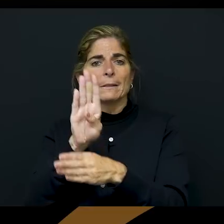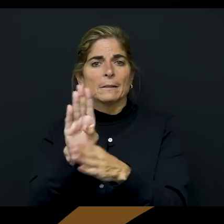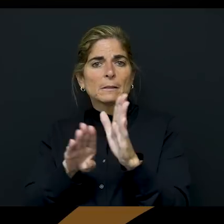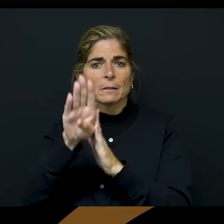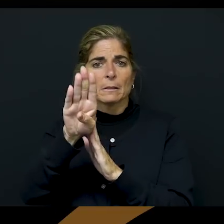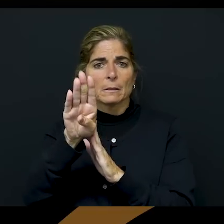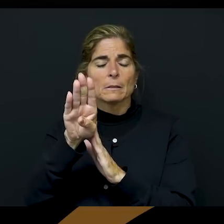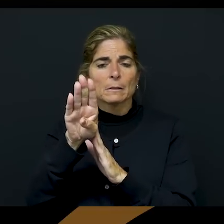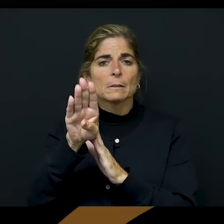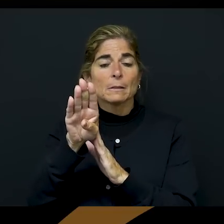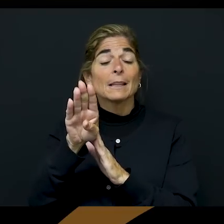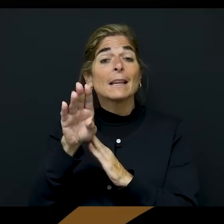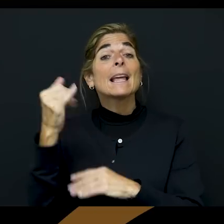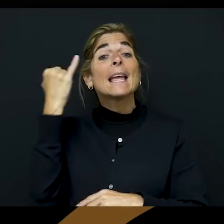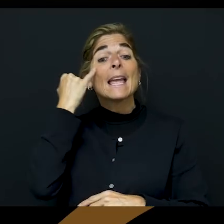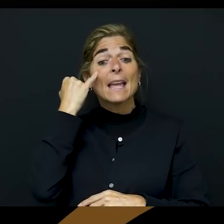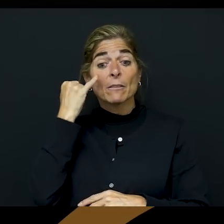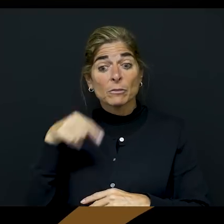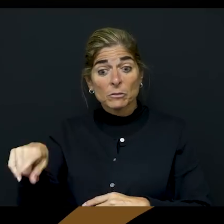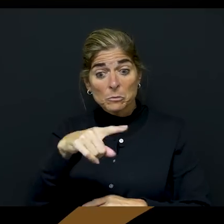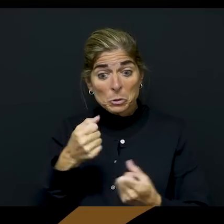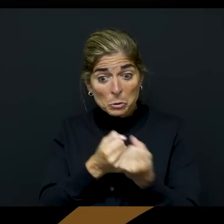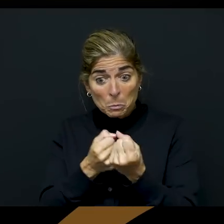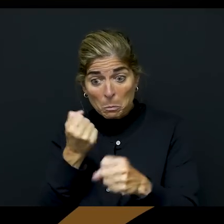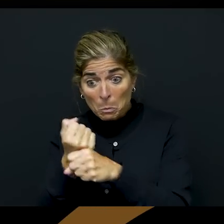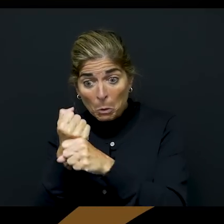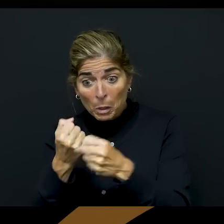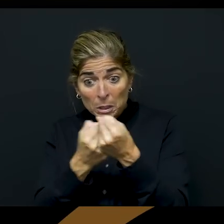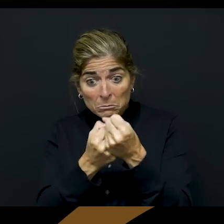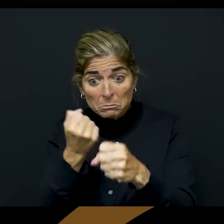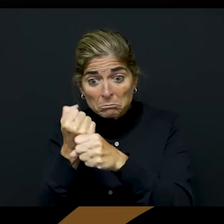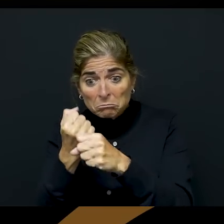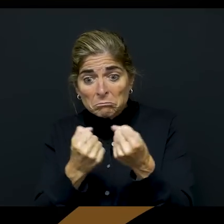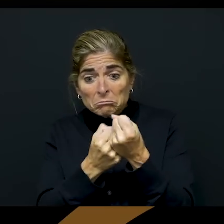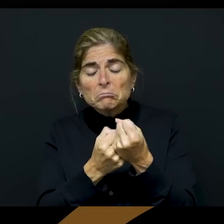In the end we all have to run our own race. But if we find ways to support each other along the way,